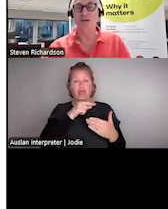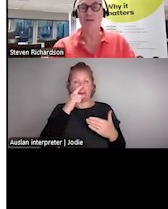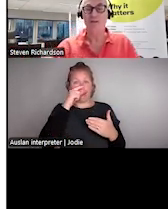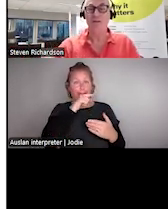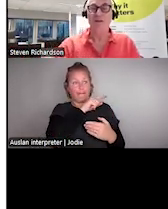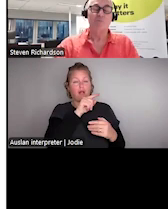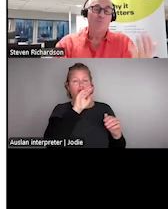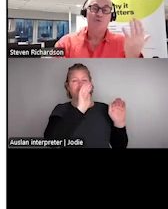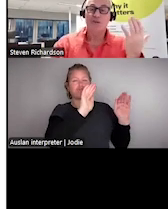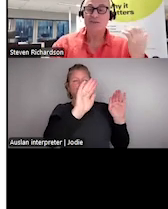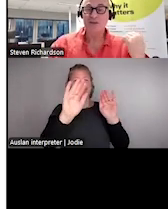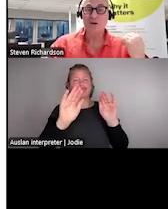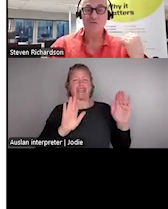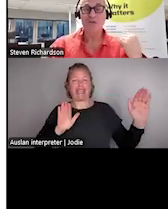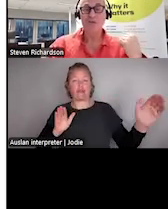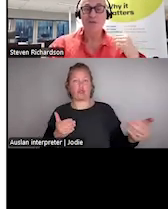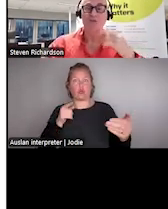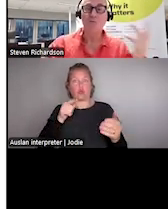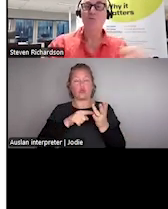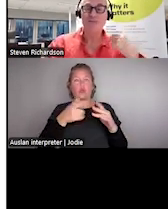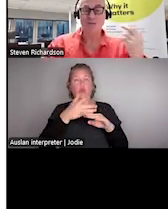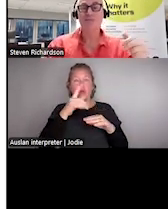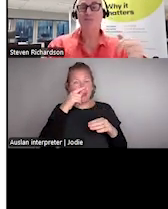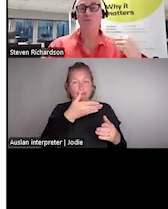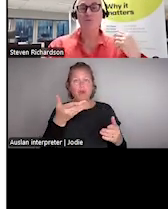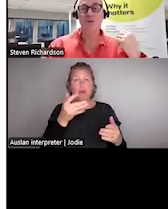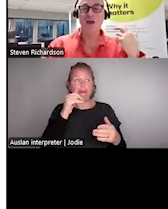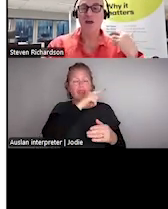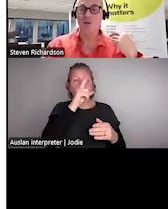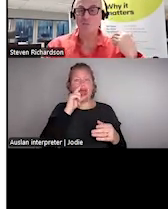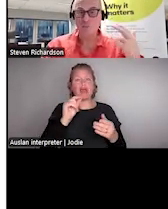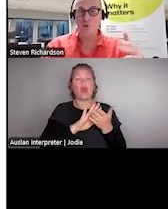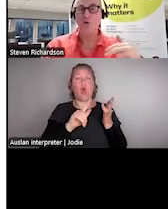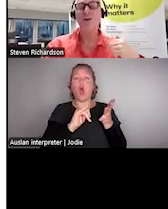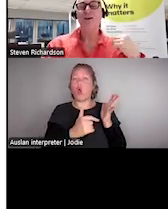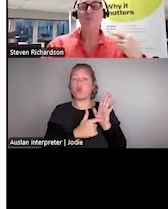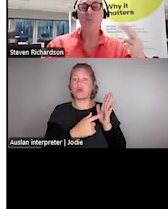date? Would you consider hosting an event? All of these things, of course, I work and the more